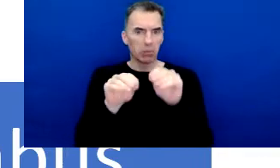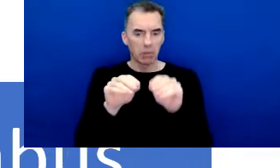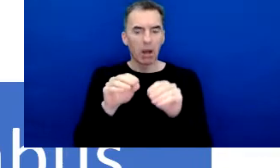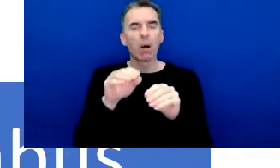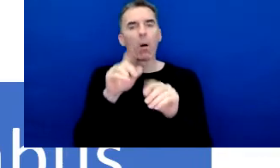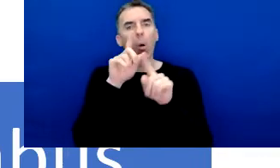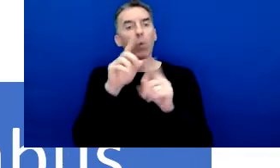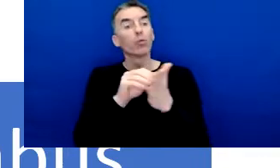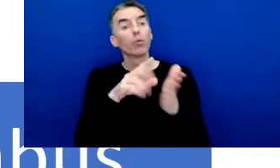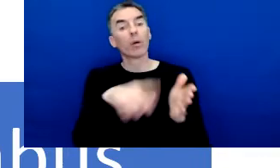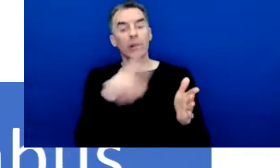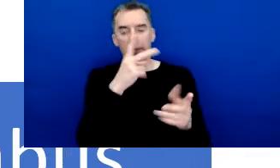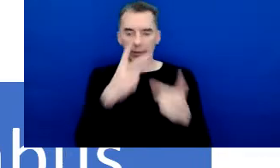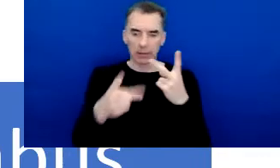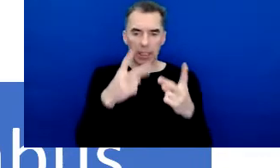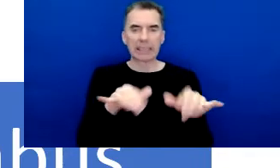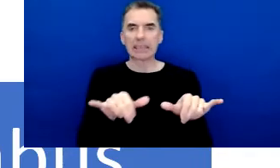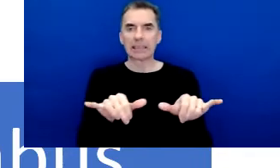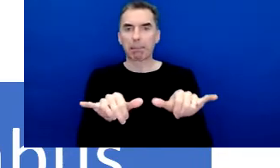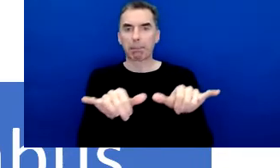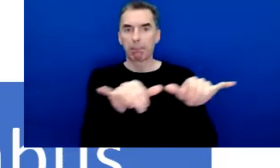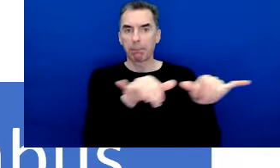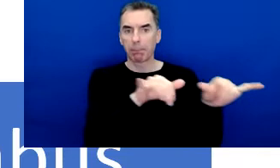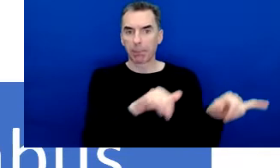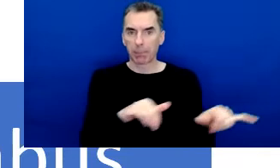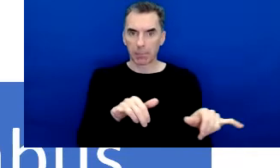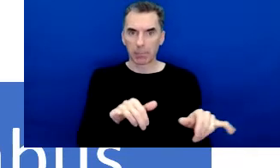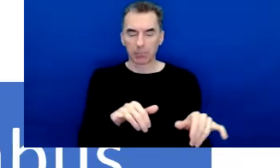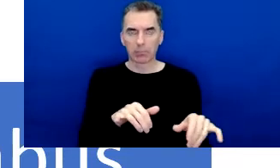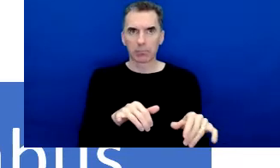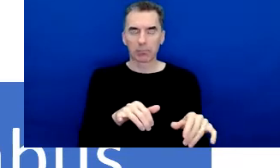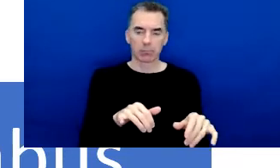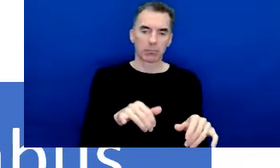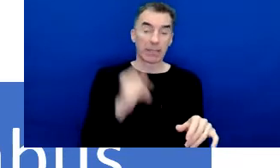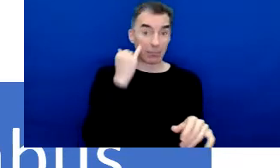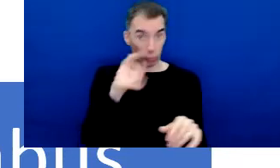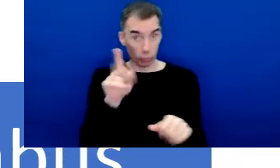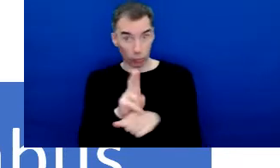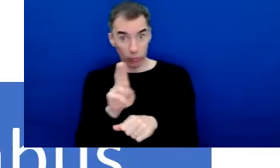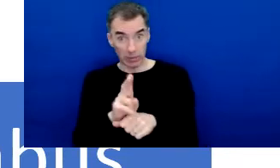so that there are certain elements that are all in there. If you use simple syllabus,